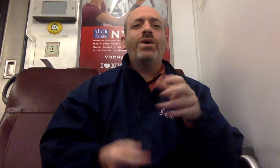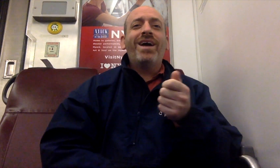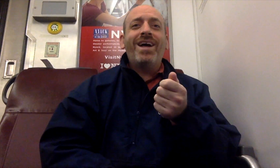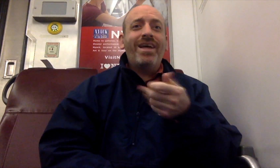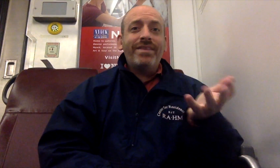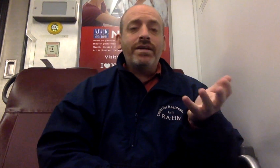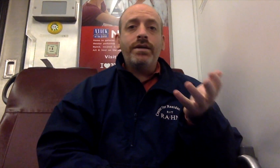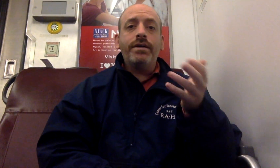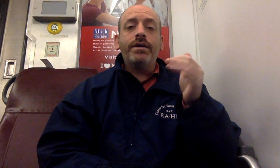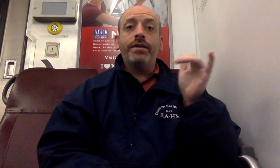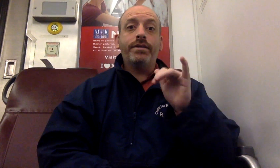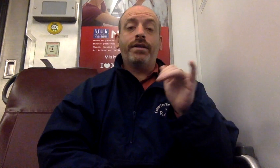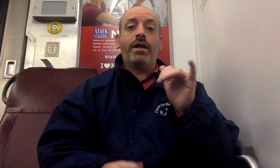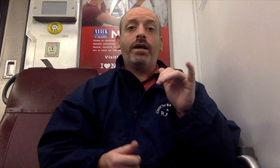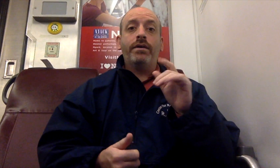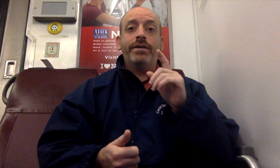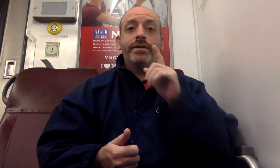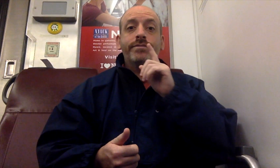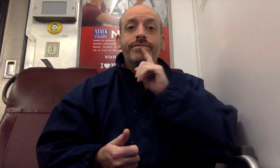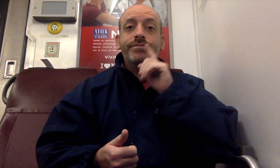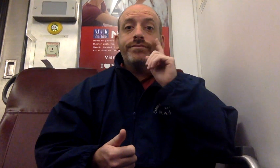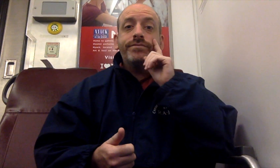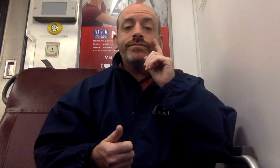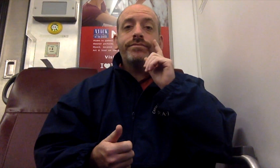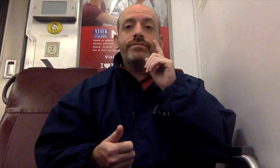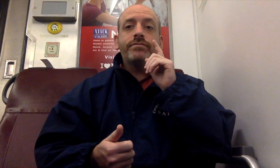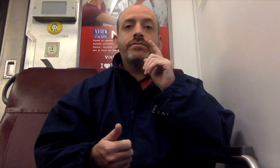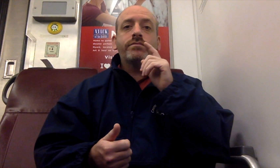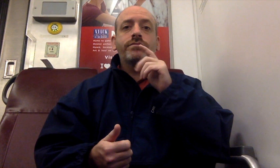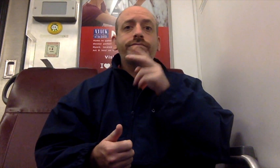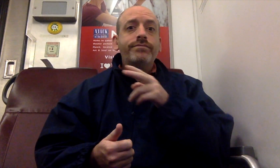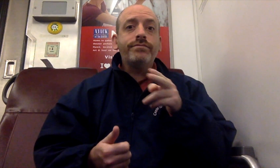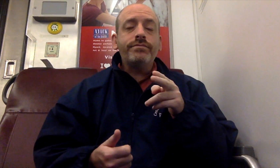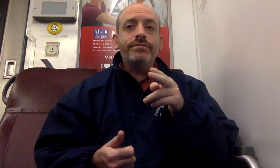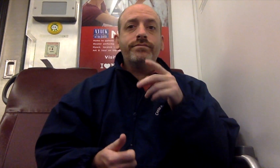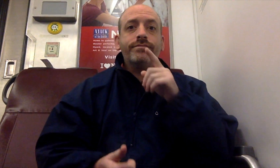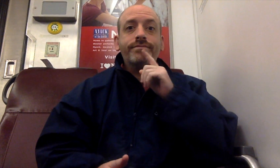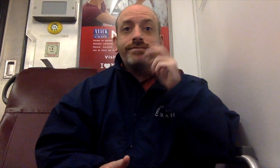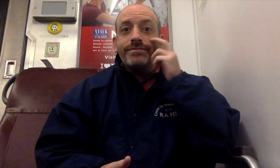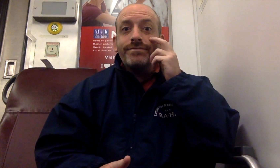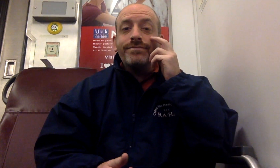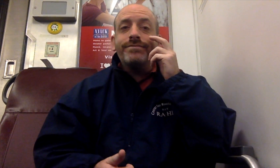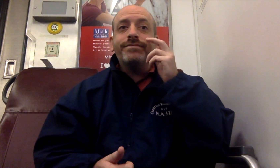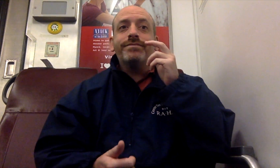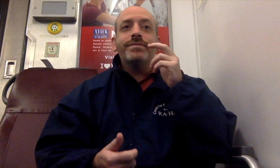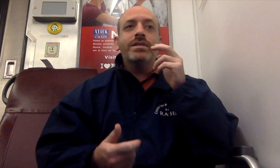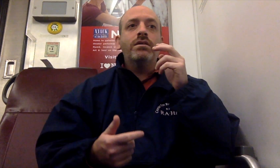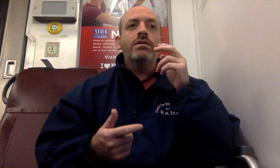to whom asks for it. For example, Deaf, Hard of Hearing, Deaf-Blind,